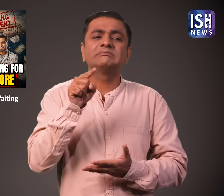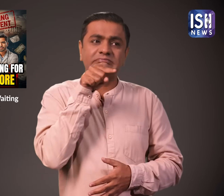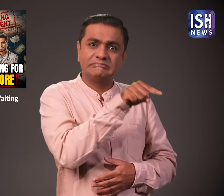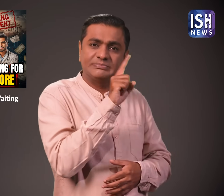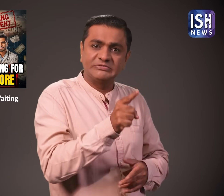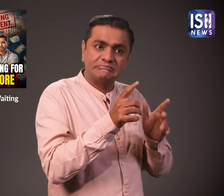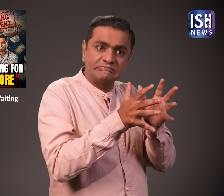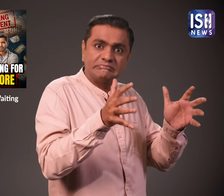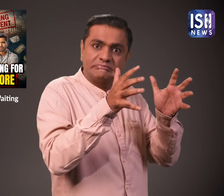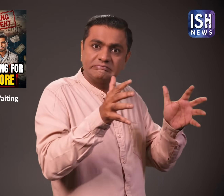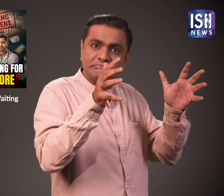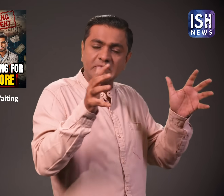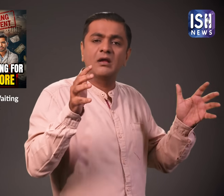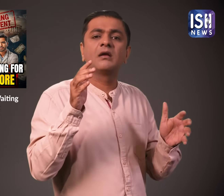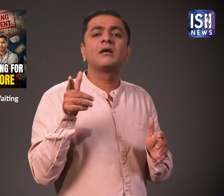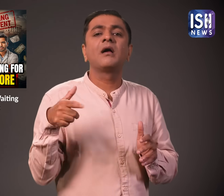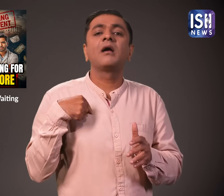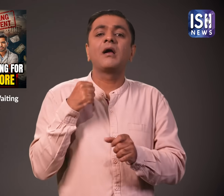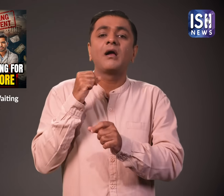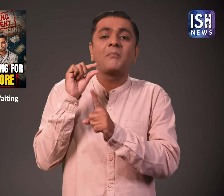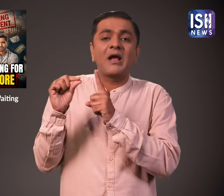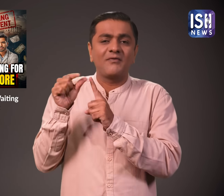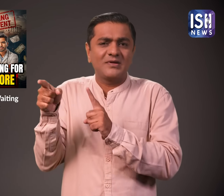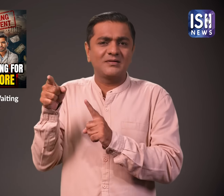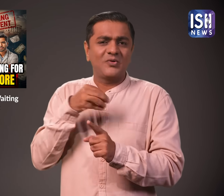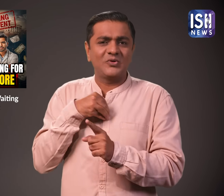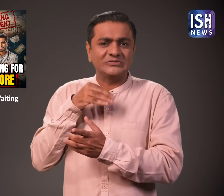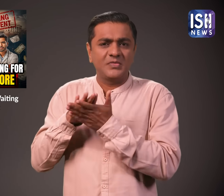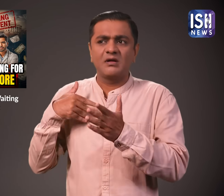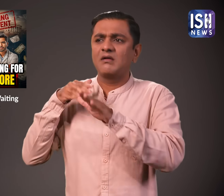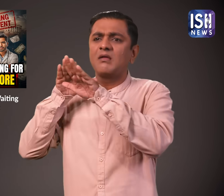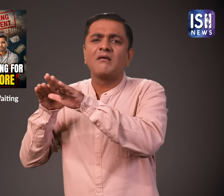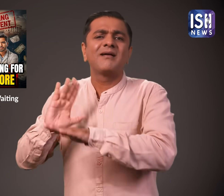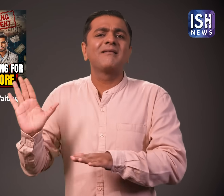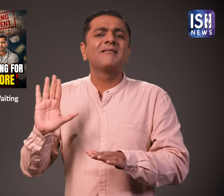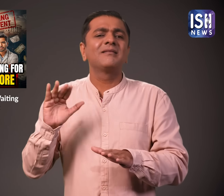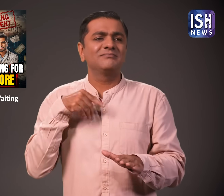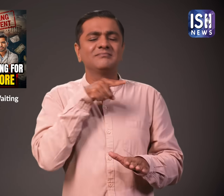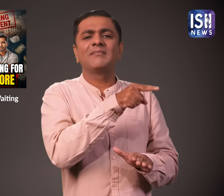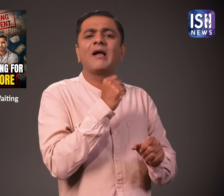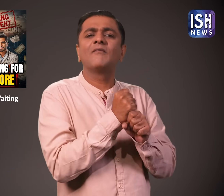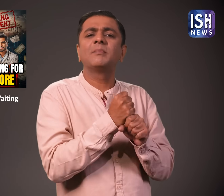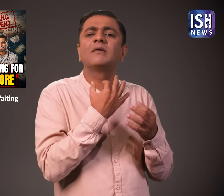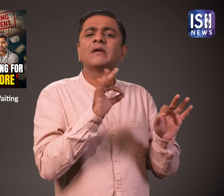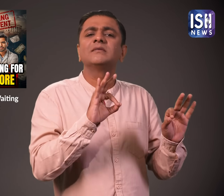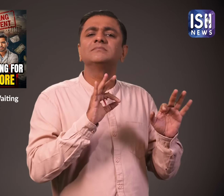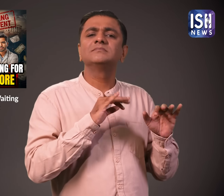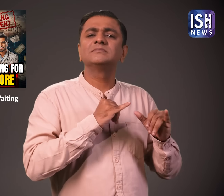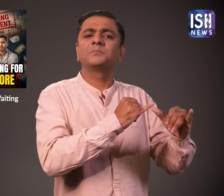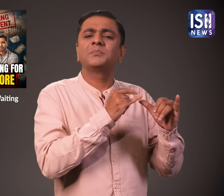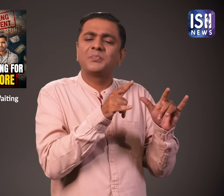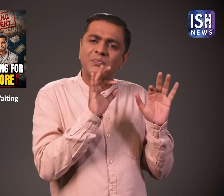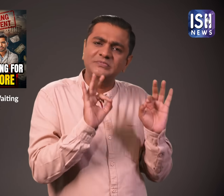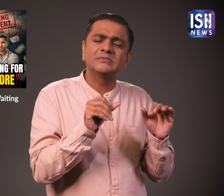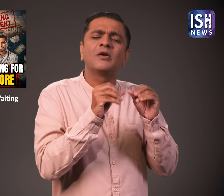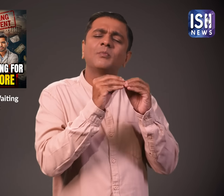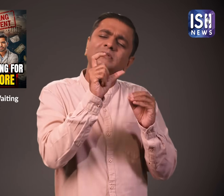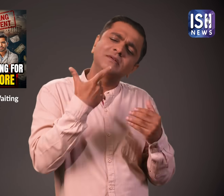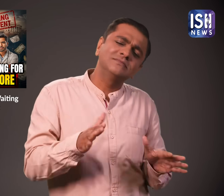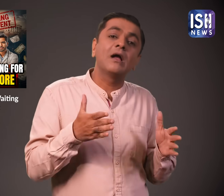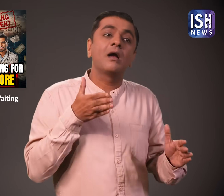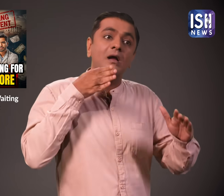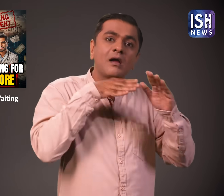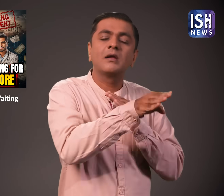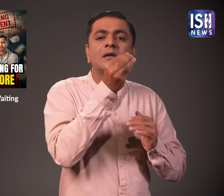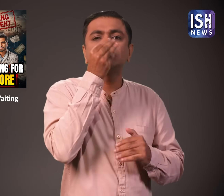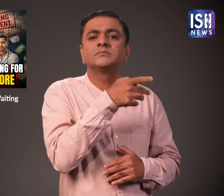Instead of relying only on schemes like Ayushman Bharat, the government should expand its own hospitals and strengthen staff.